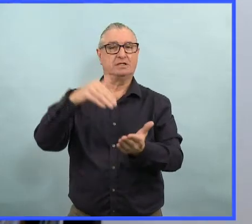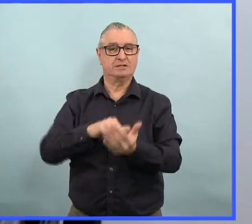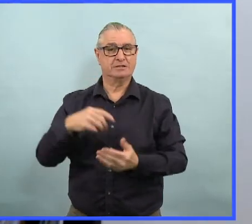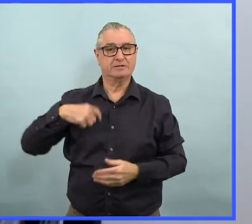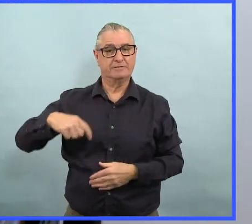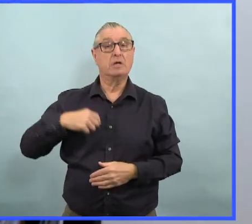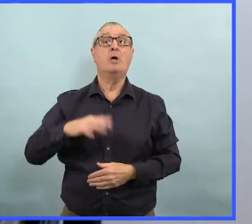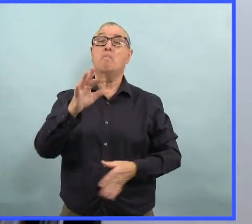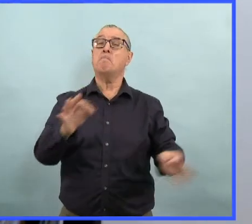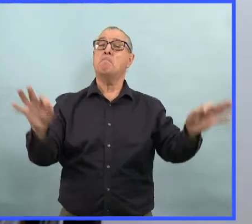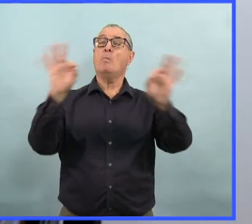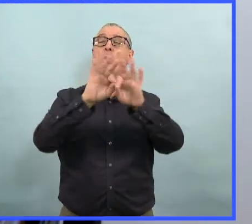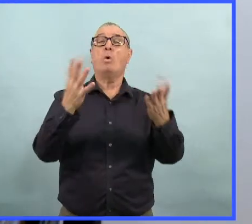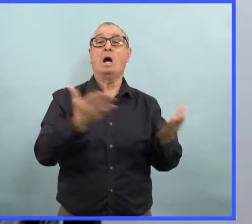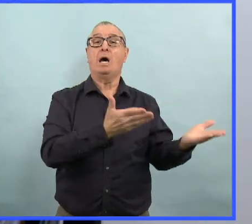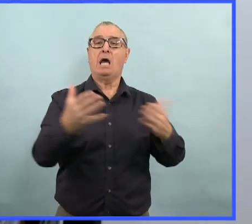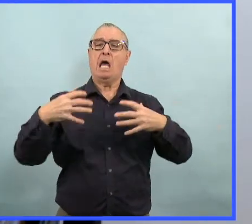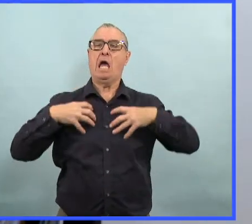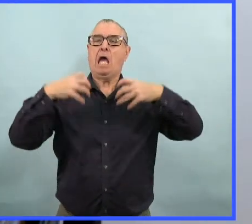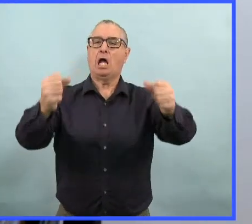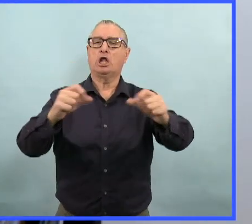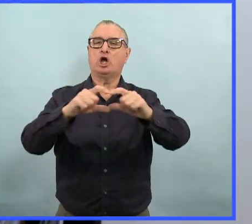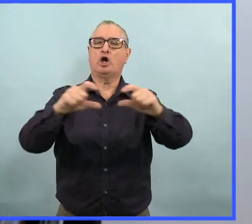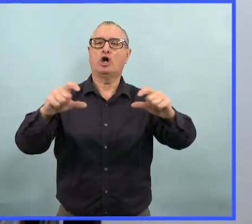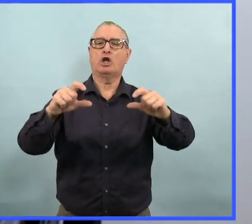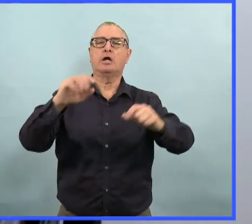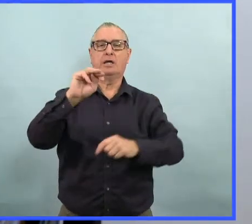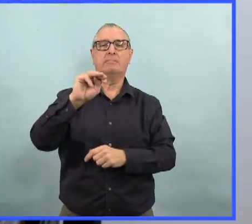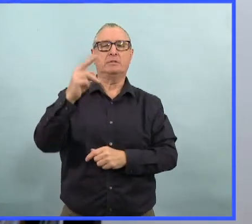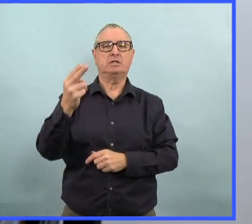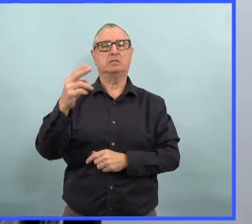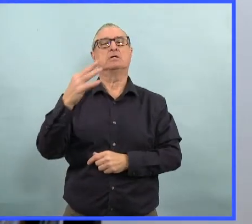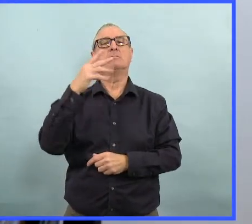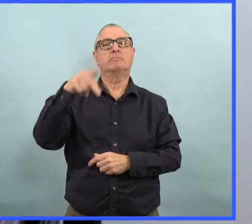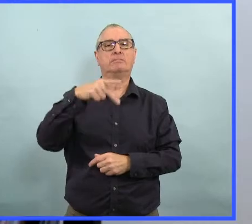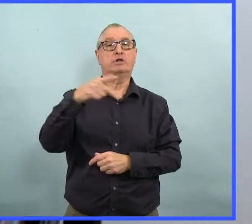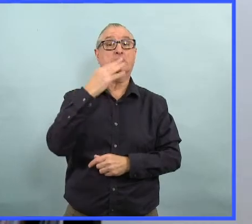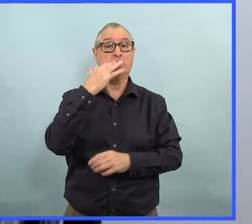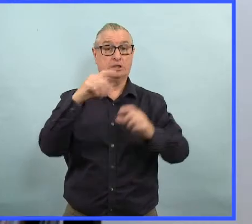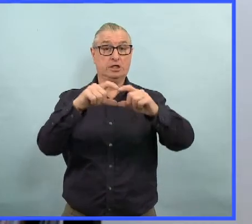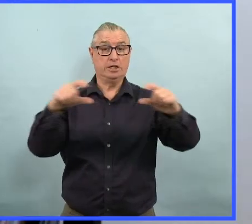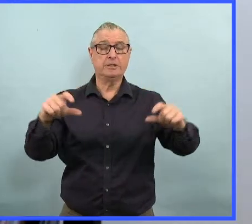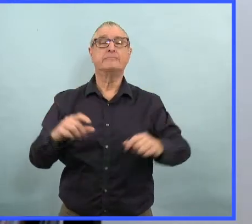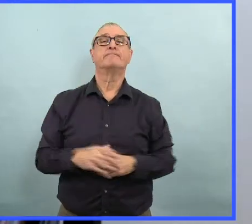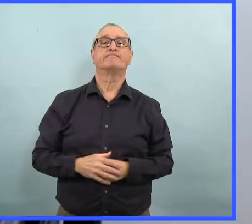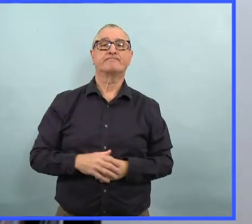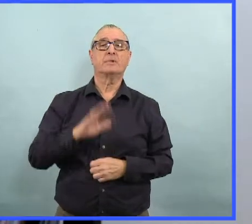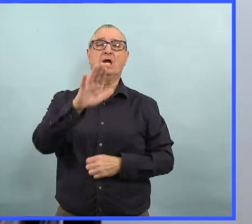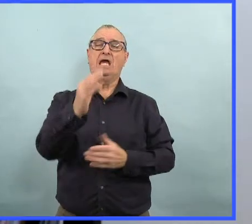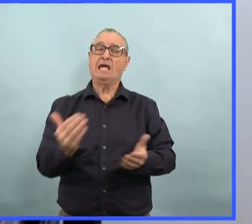i wanted to again discuss the importance of booster doses boosters will maximize your personal